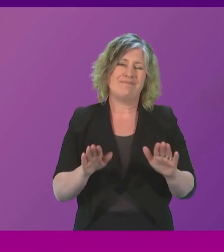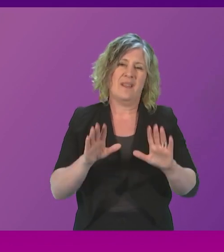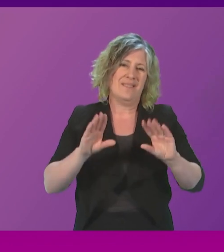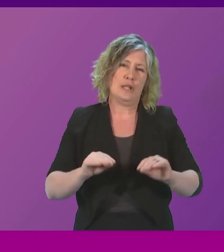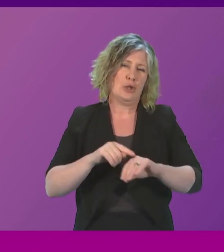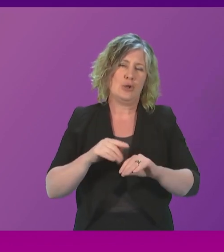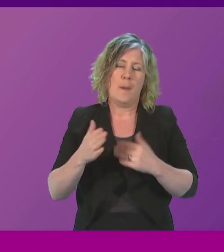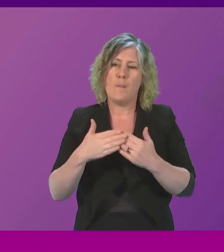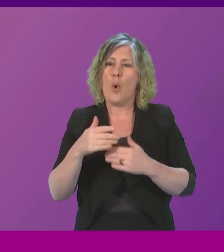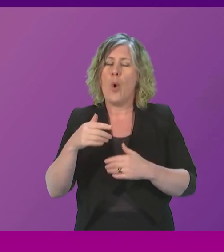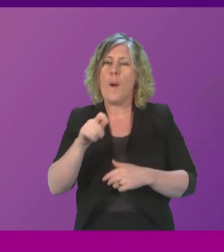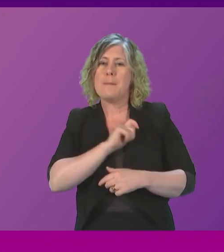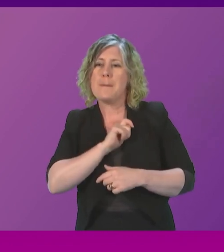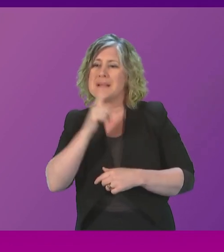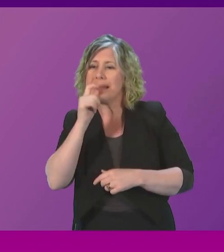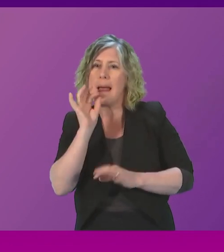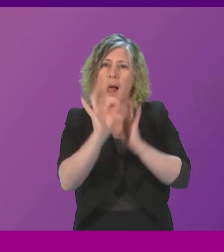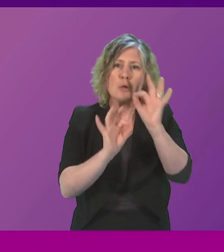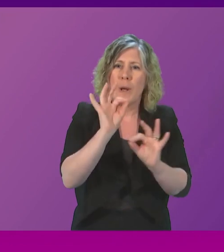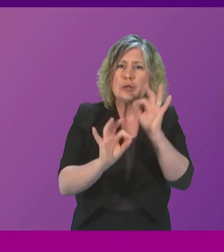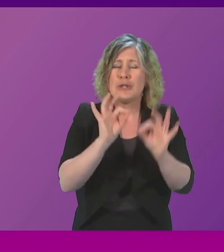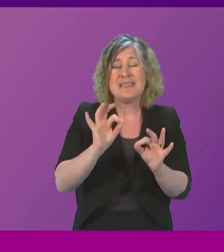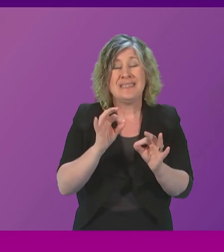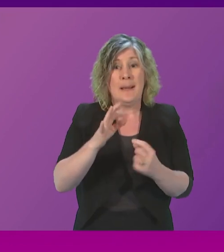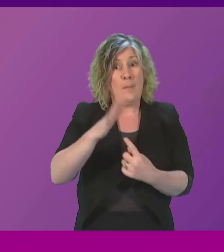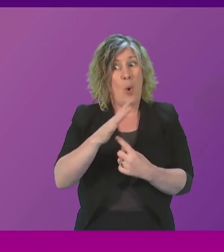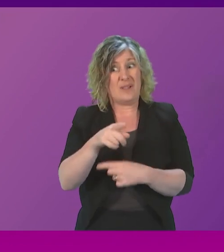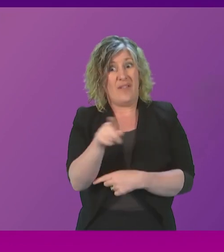the First Minister on matters of importance to the people they represent.